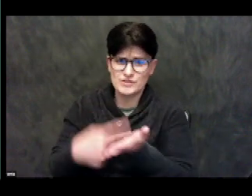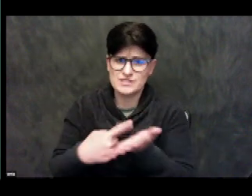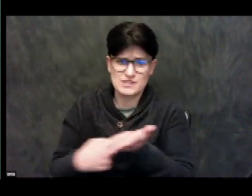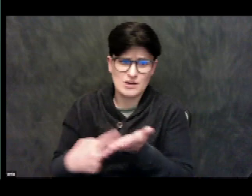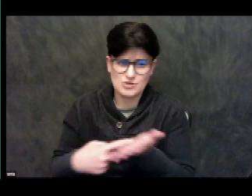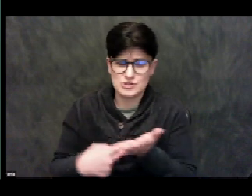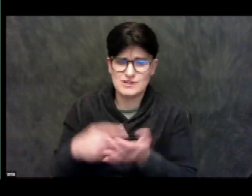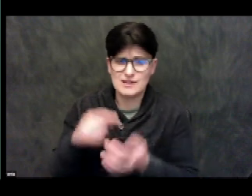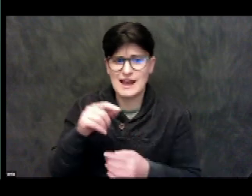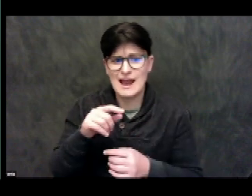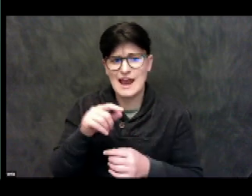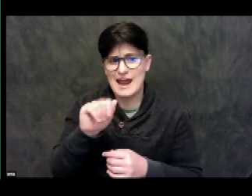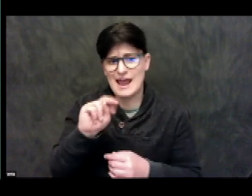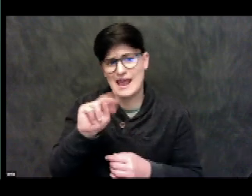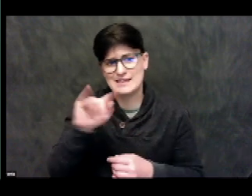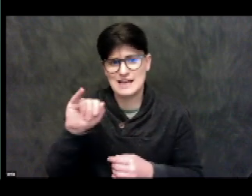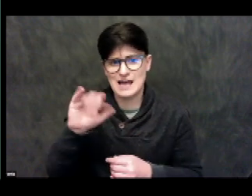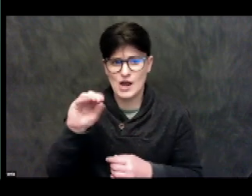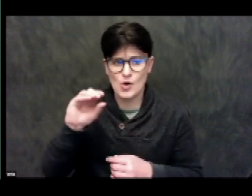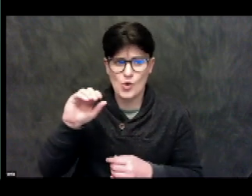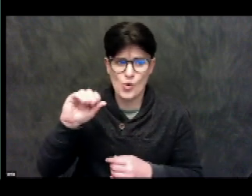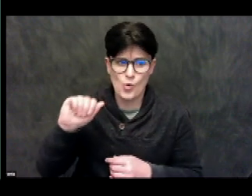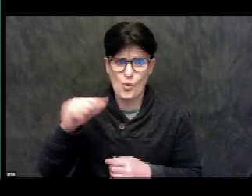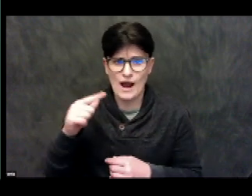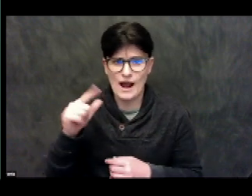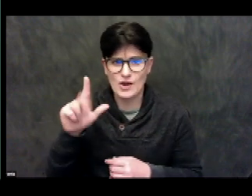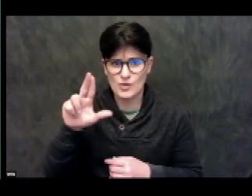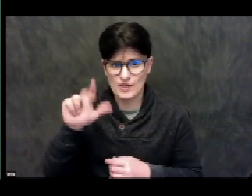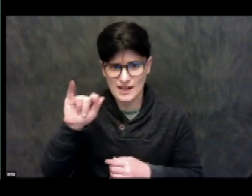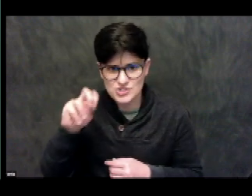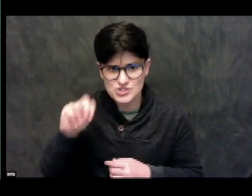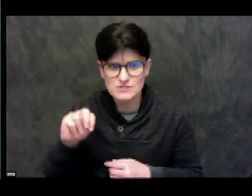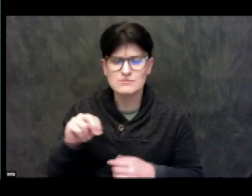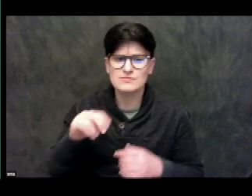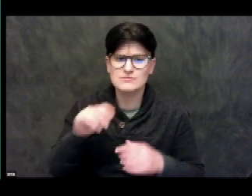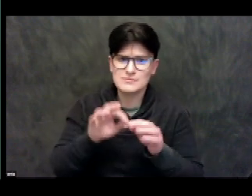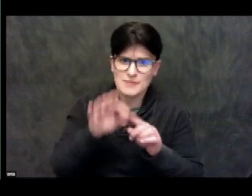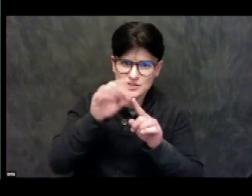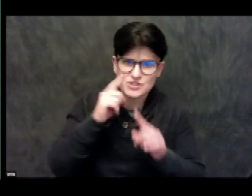like having a carian delivery, having an assistive mobility device.